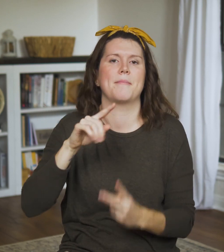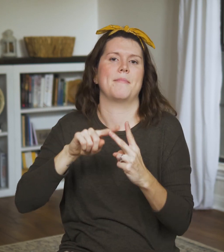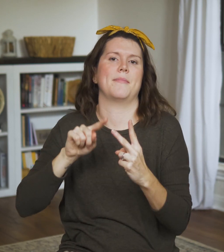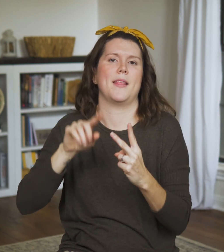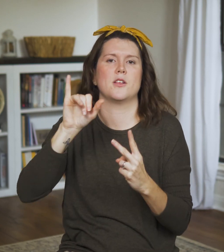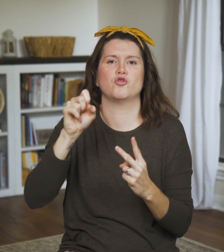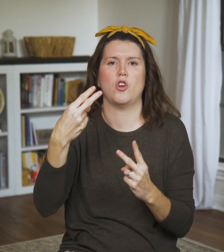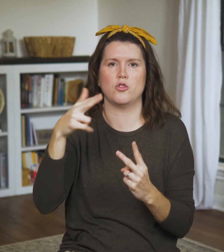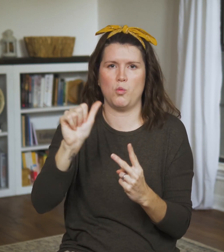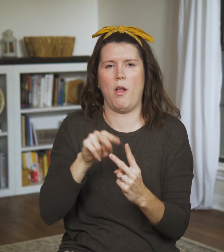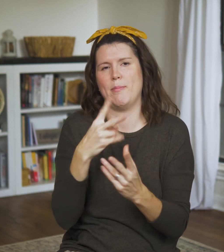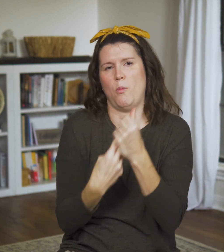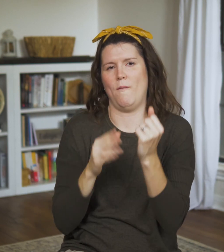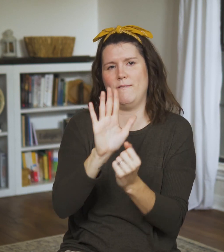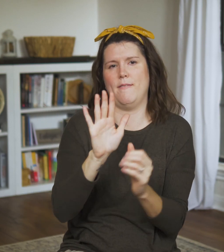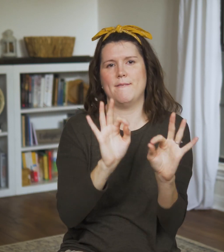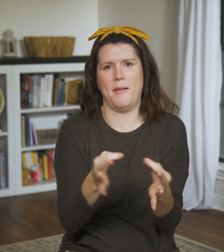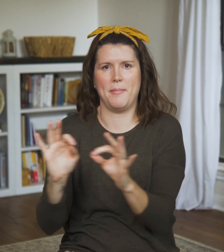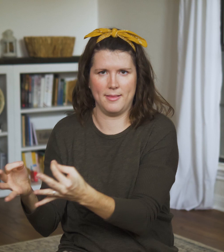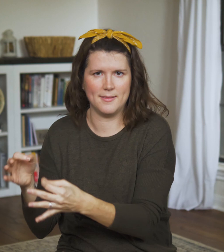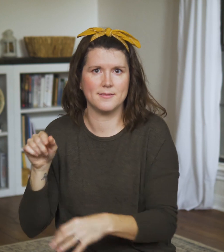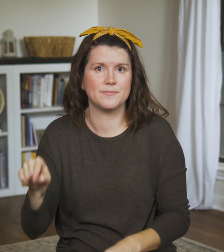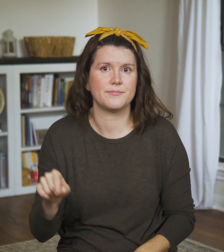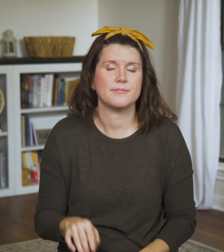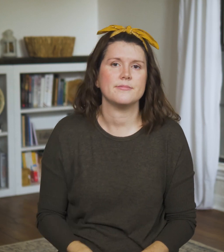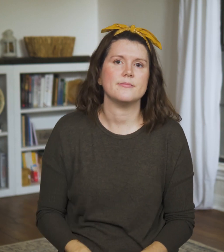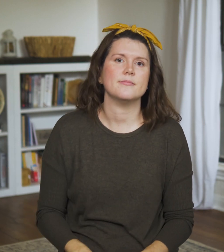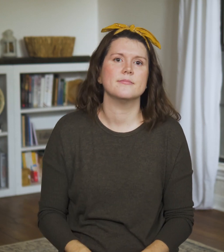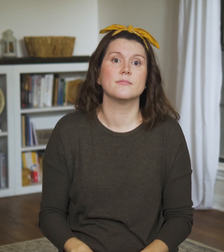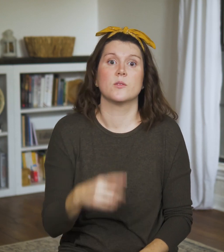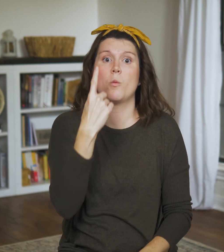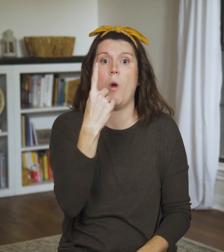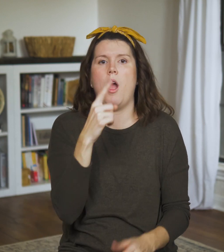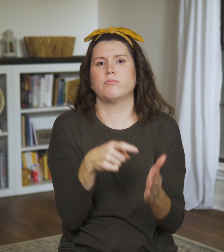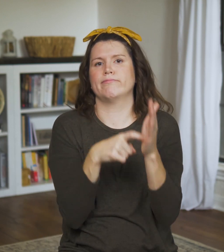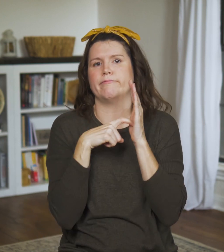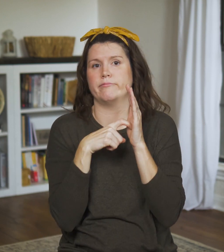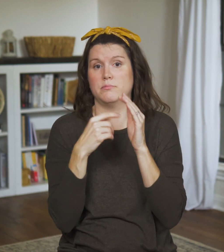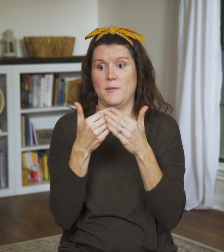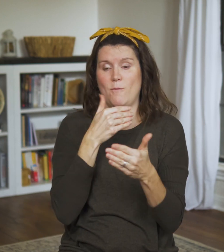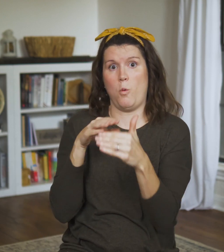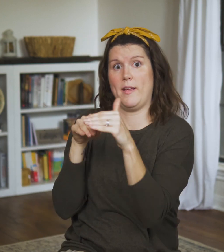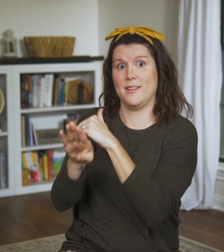They need updated numbers since they’re about to enter the Promised Land,